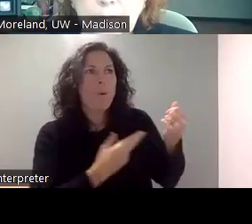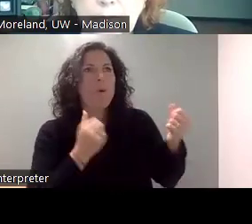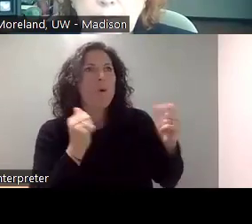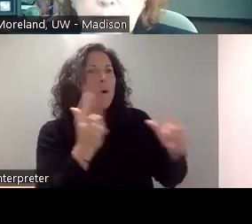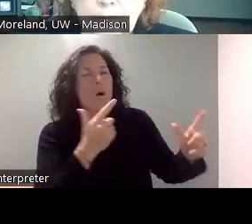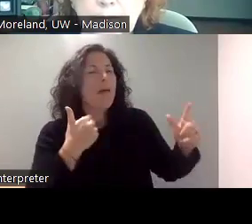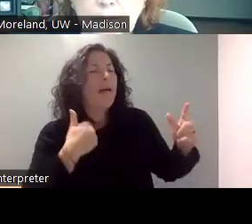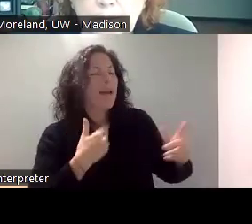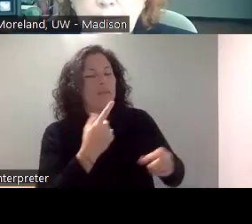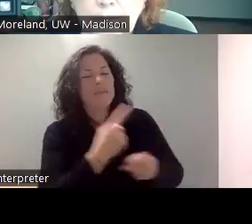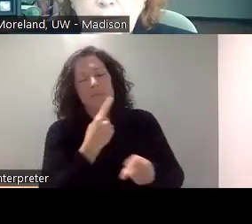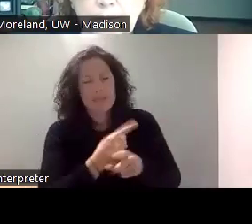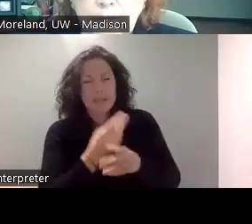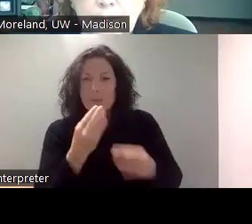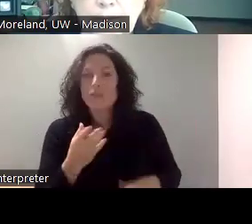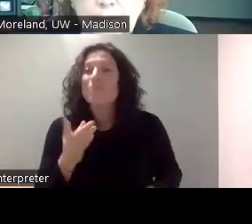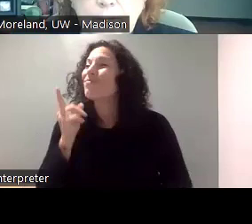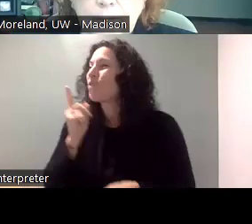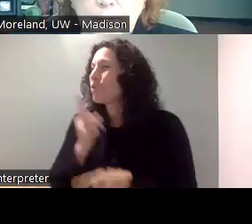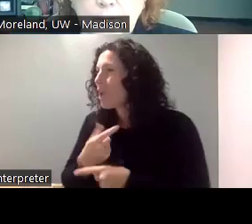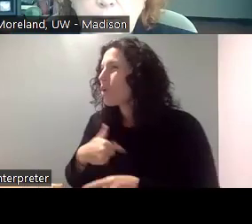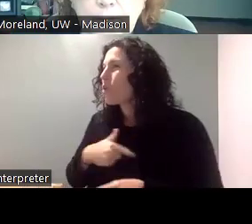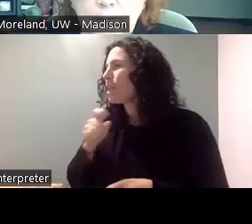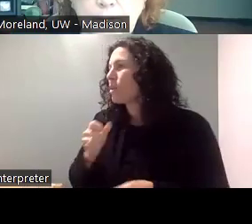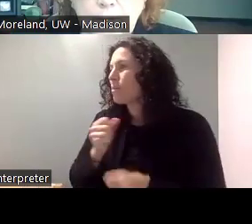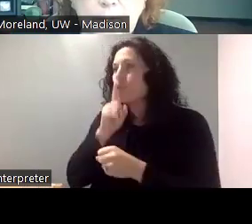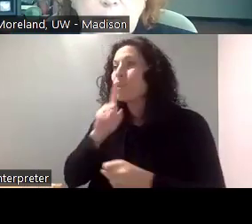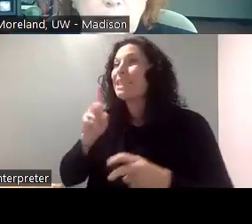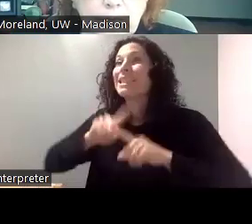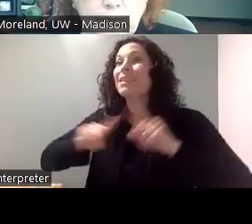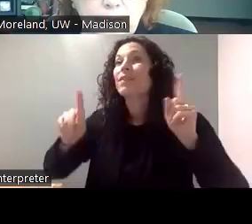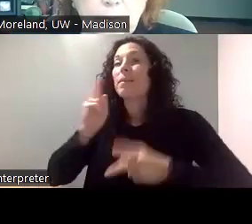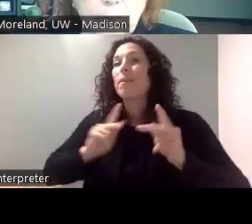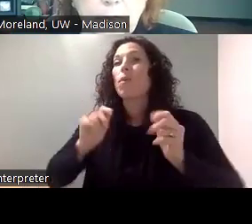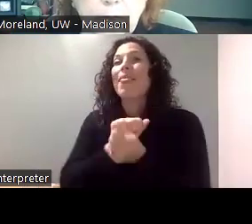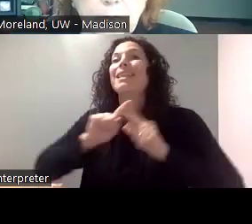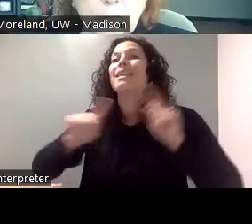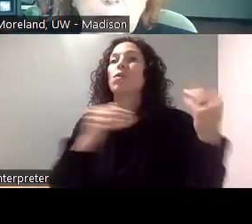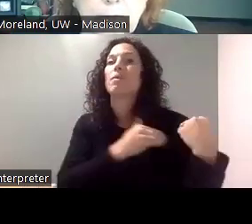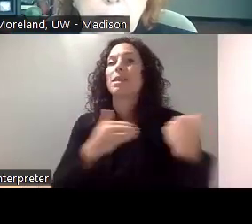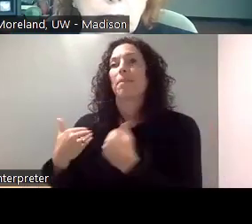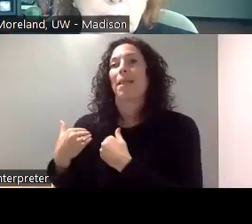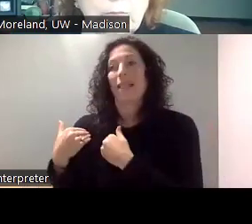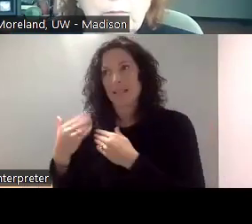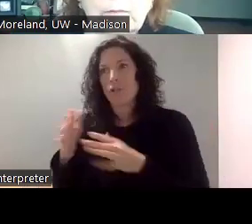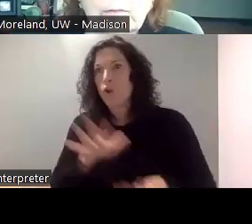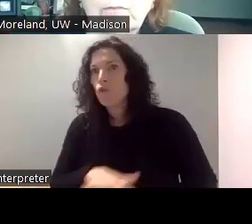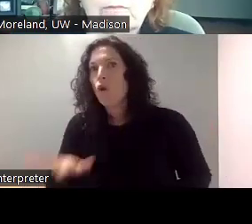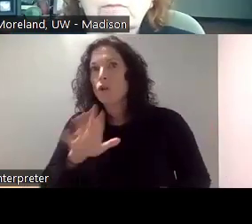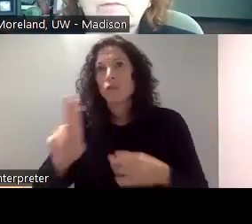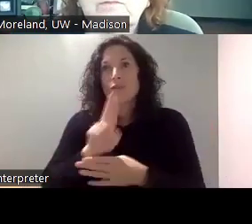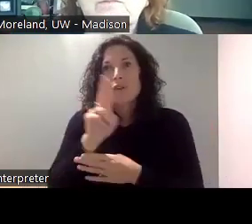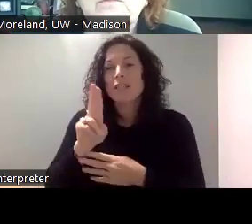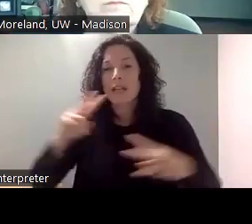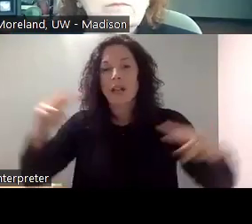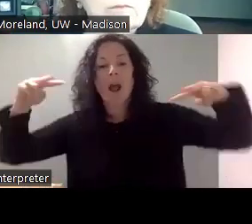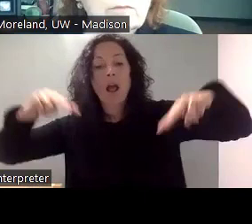making sure that we delegate different people with different responsibilities across the institution can also see that information